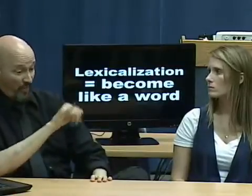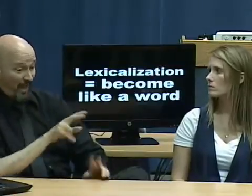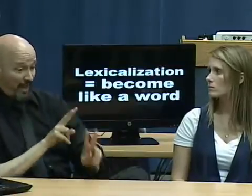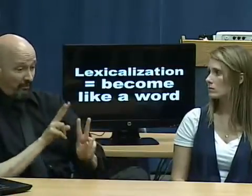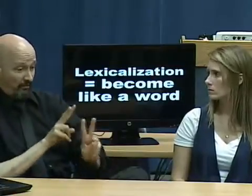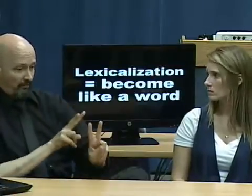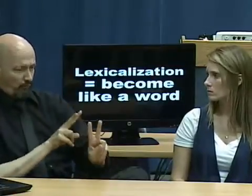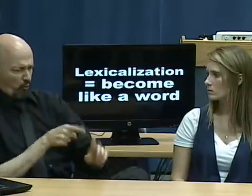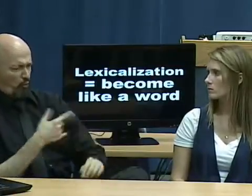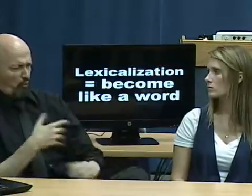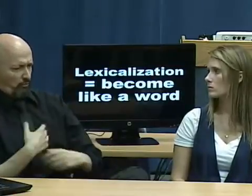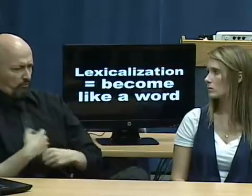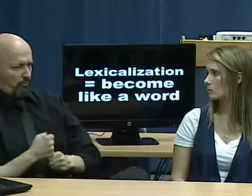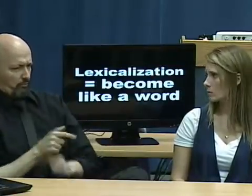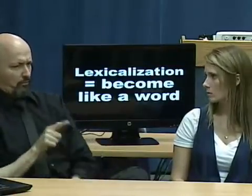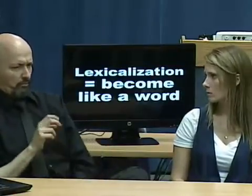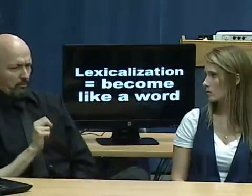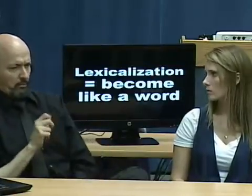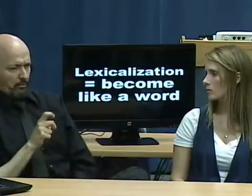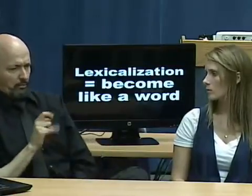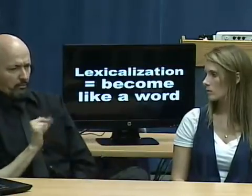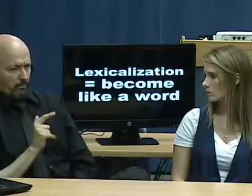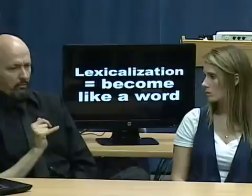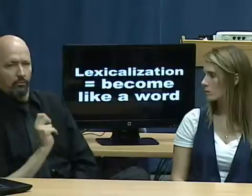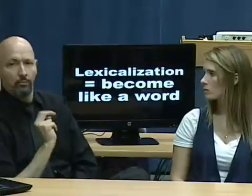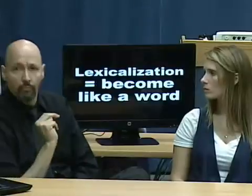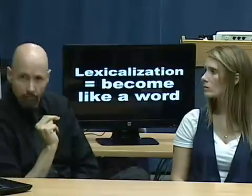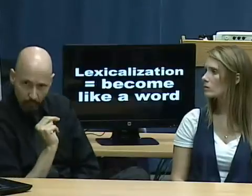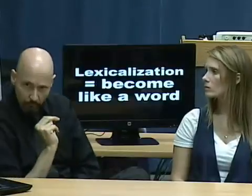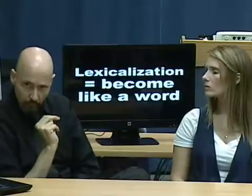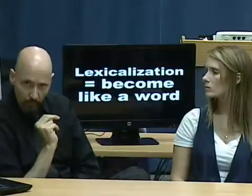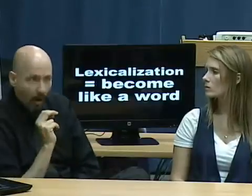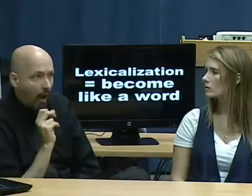That abbreviated sign is a LEXICALIZATION